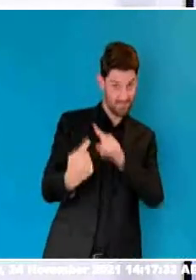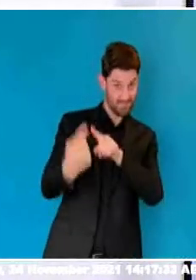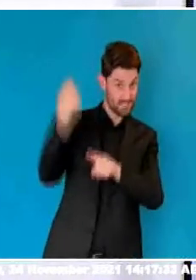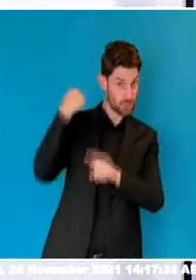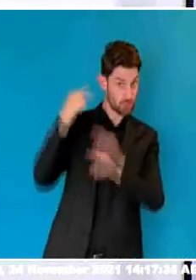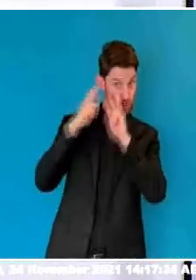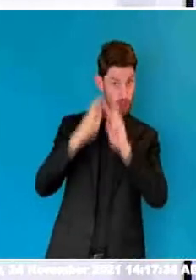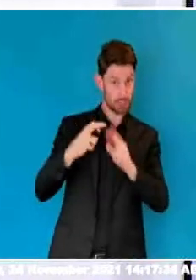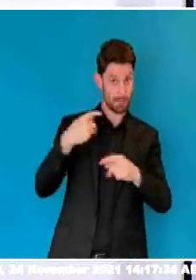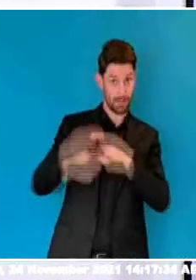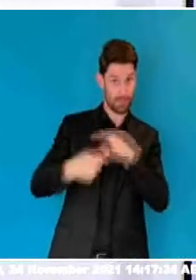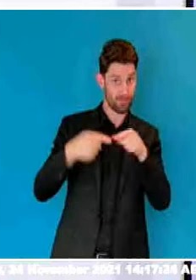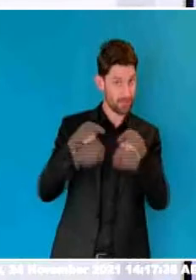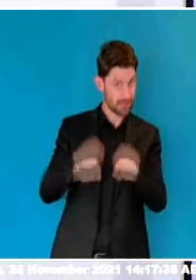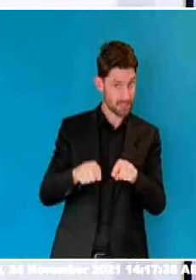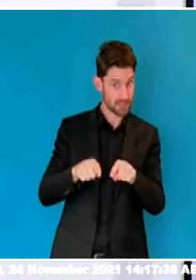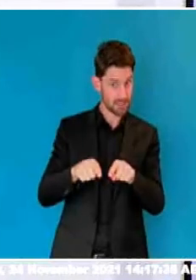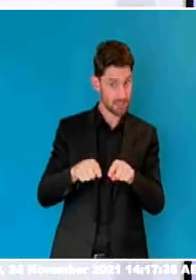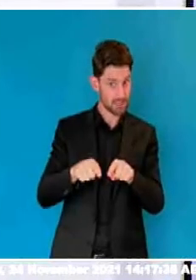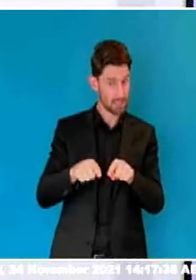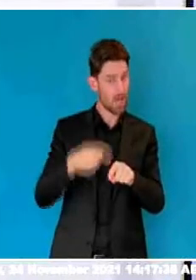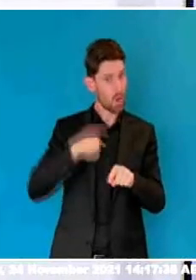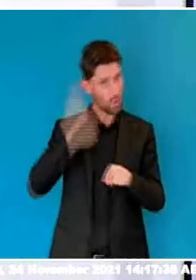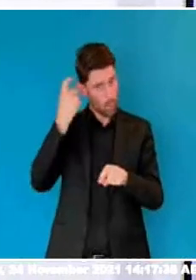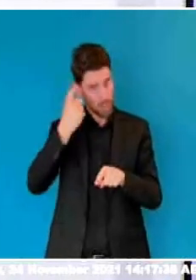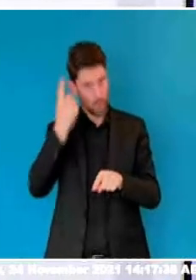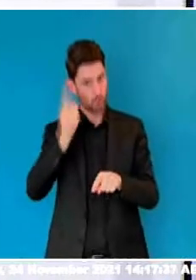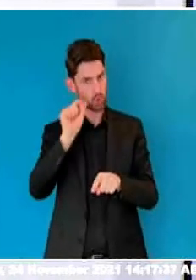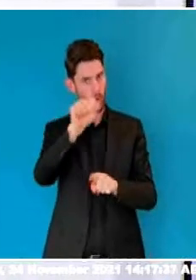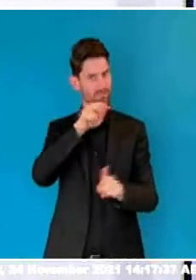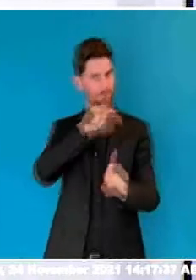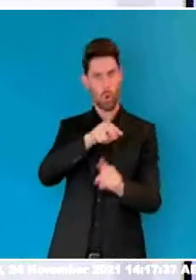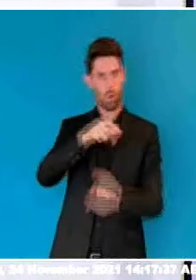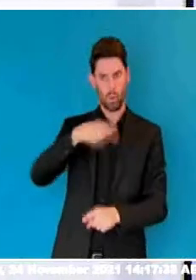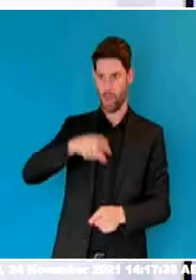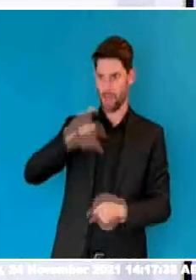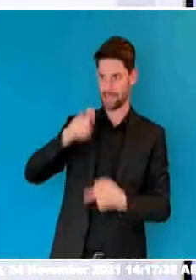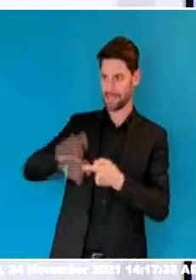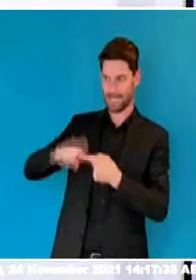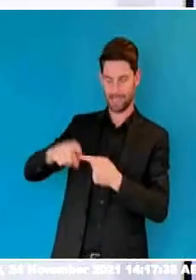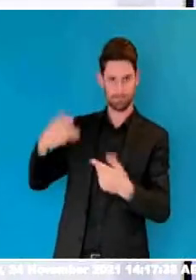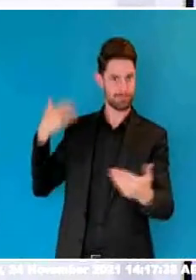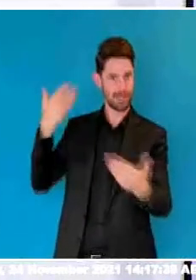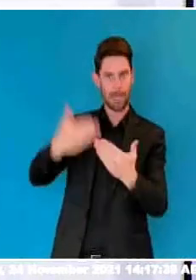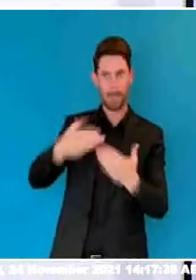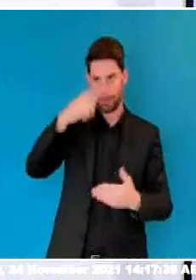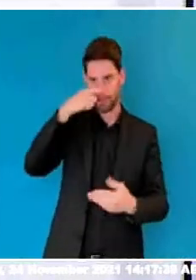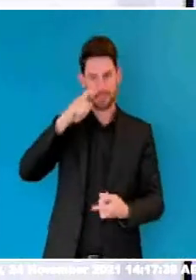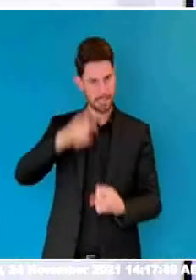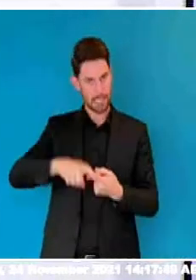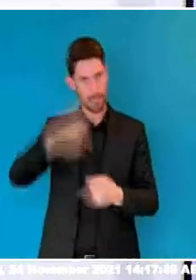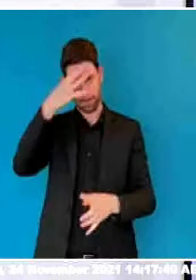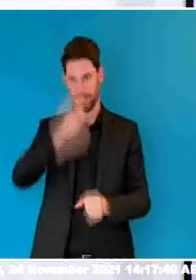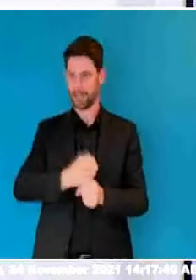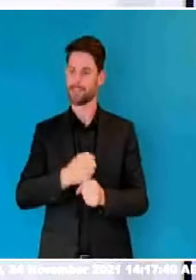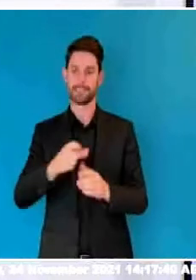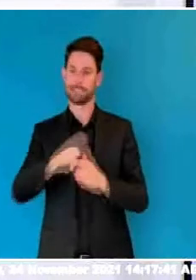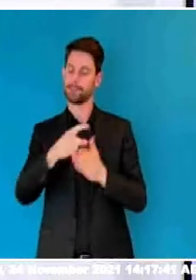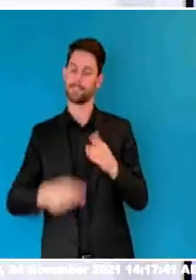and safety risk, do you have a view why that myth seems to continue and to be